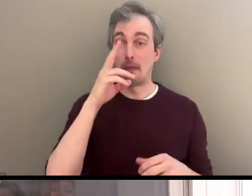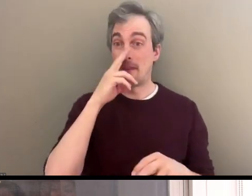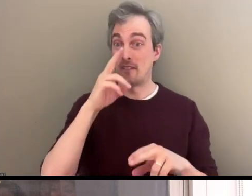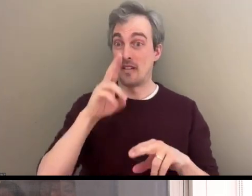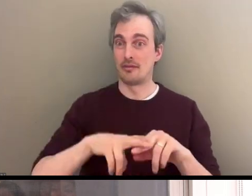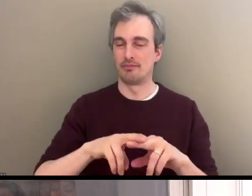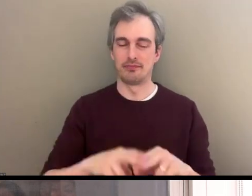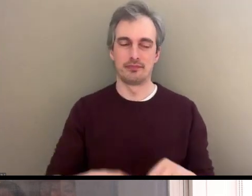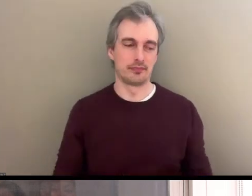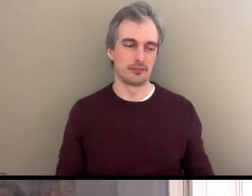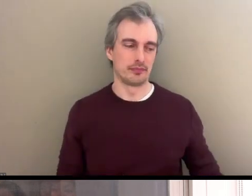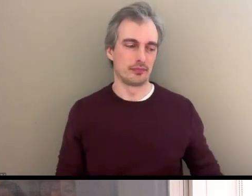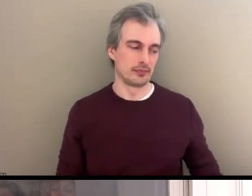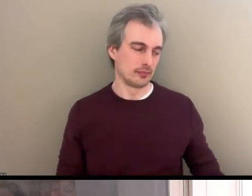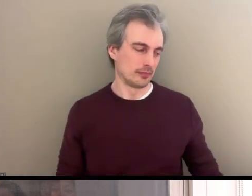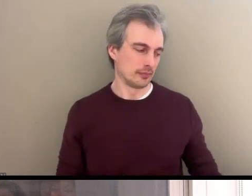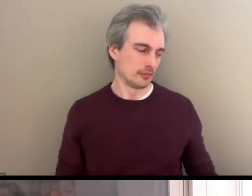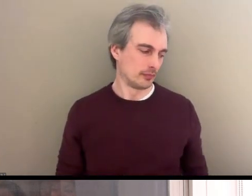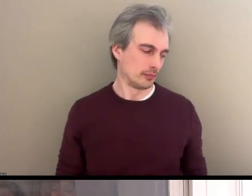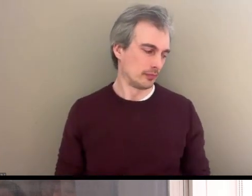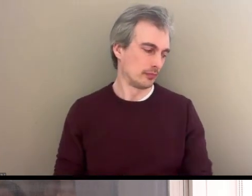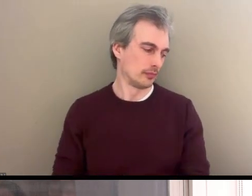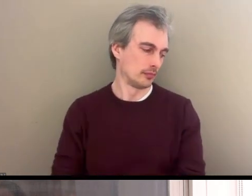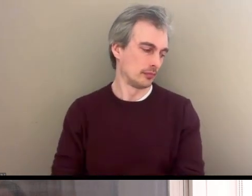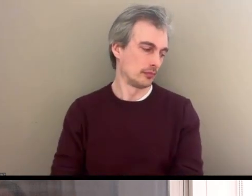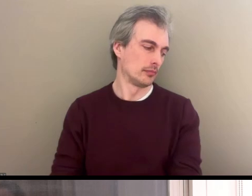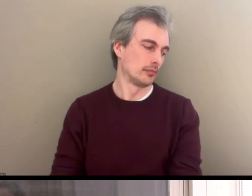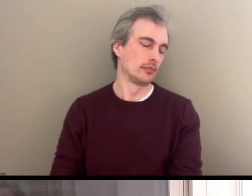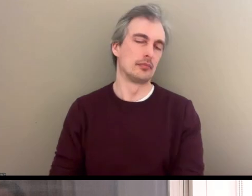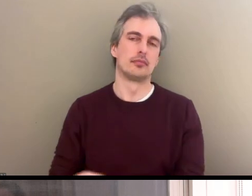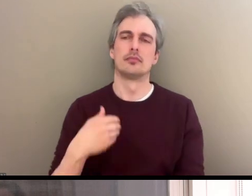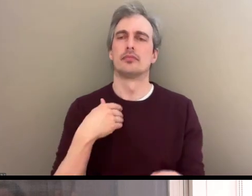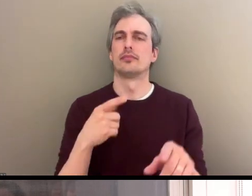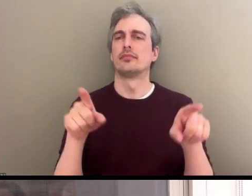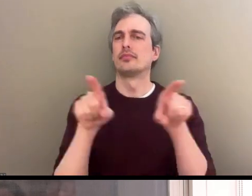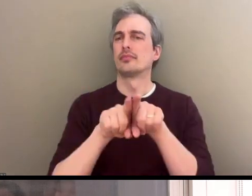Okay, so we have the same site that was tested through both of the other DevTools.